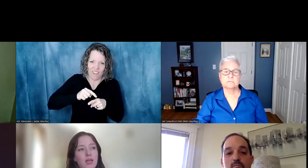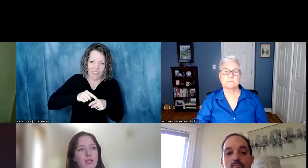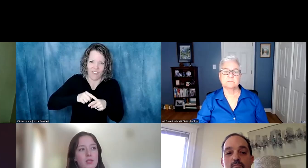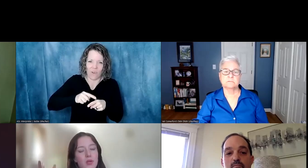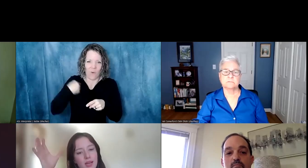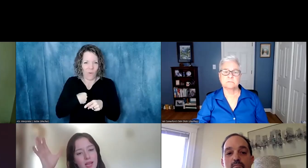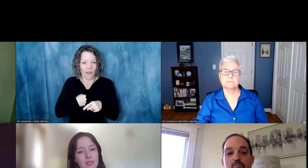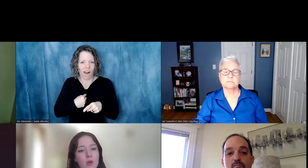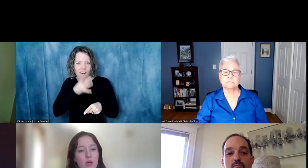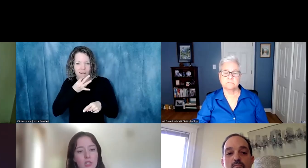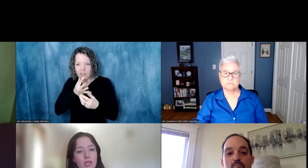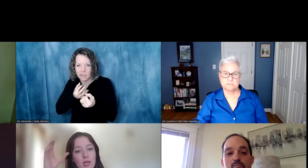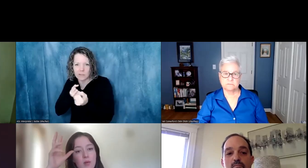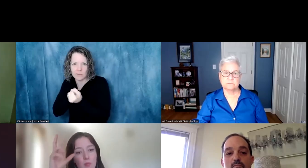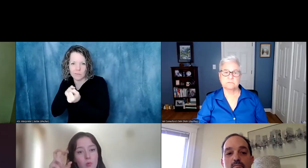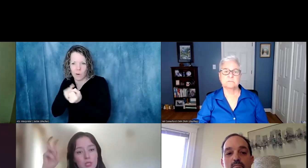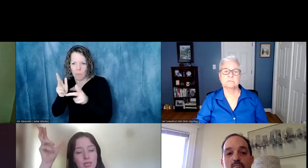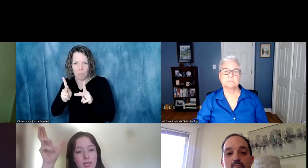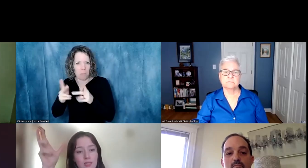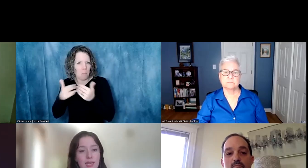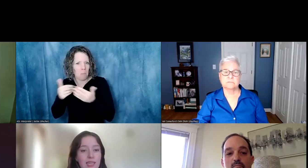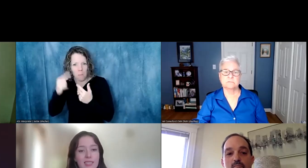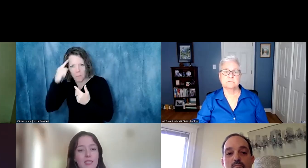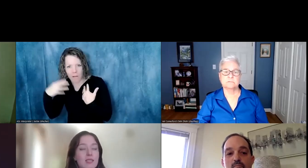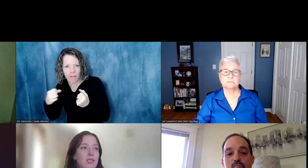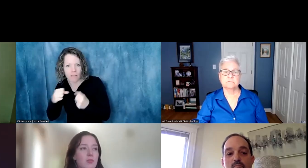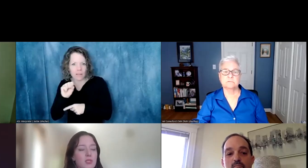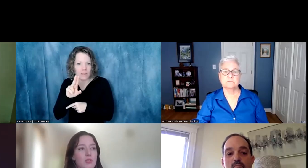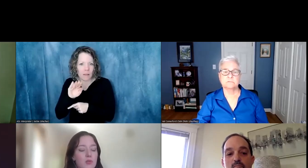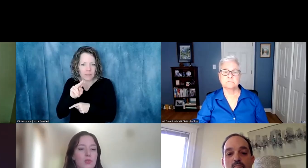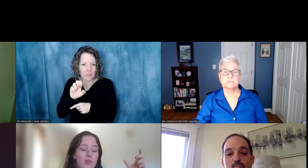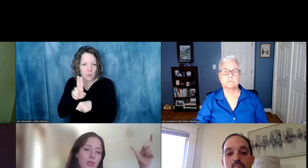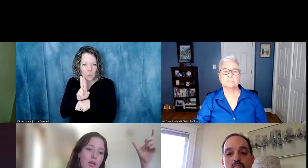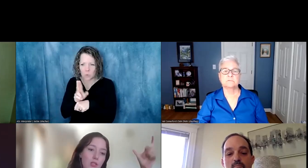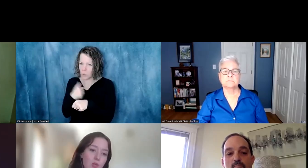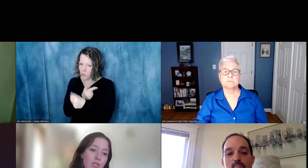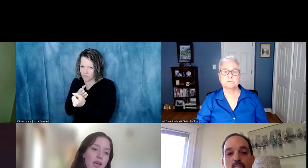Because you're not asking a questionnaire mostly dedicated to substance use, or you're not solely